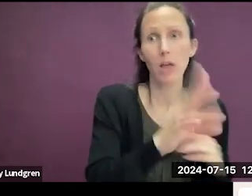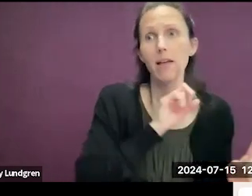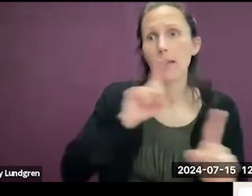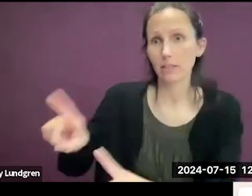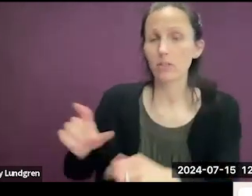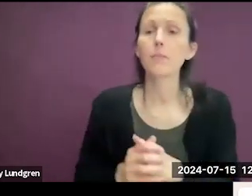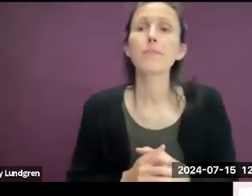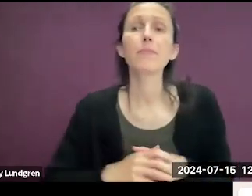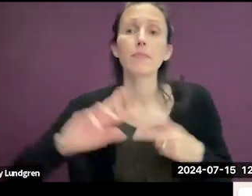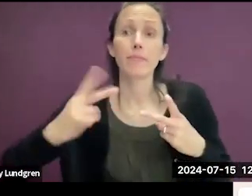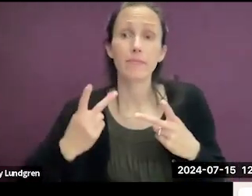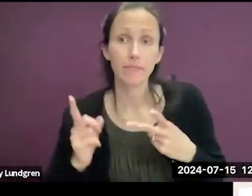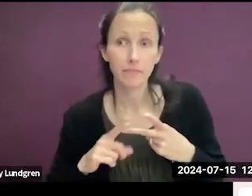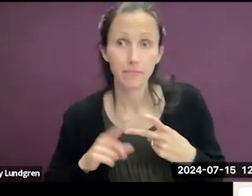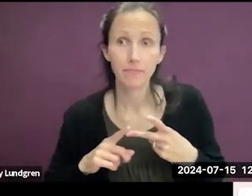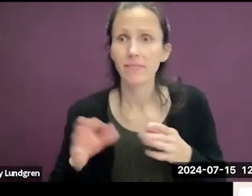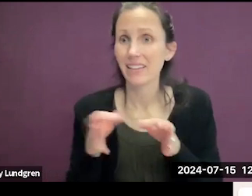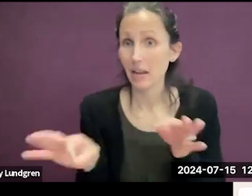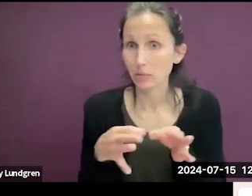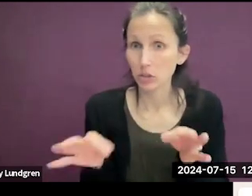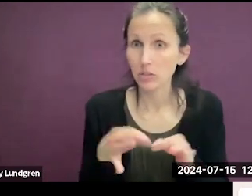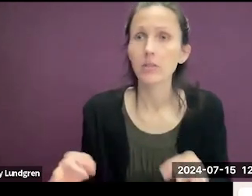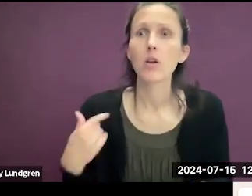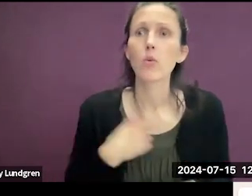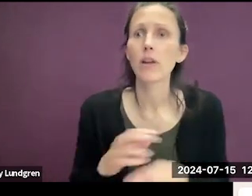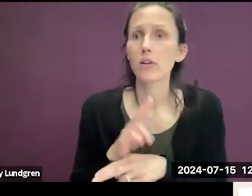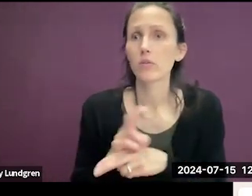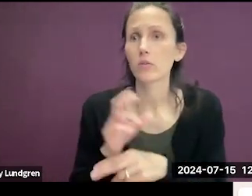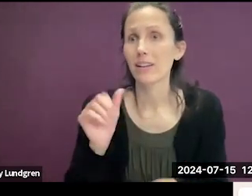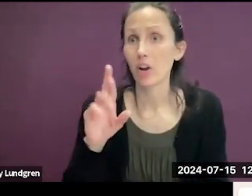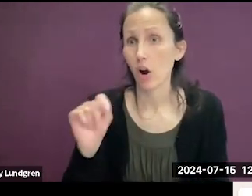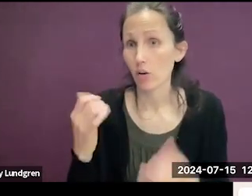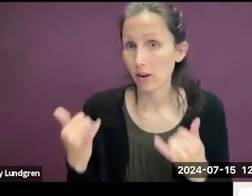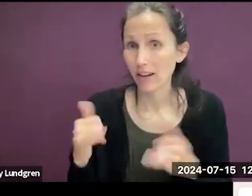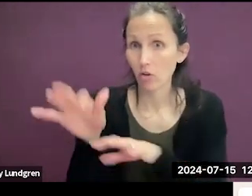As far as the captioning, we are using CART transcription service.